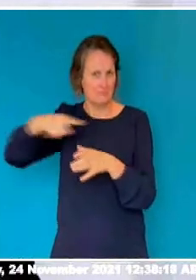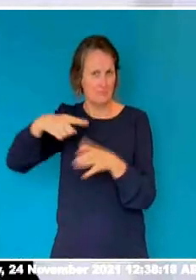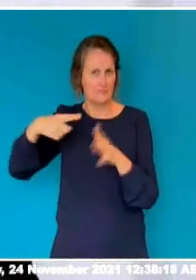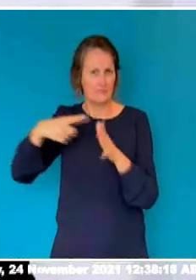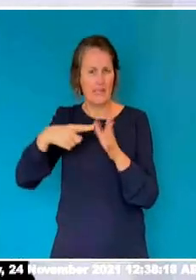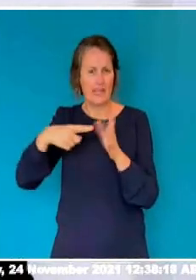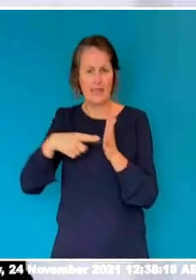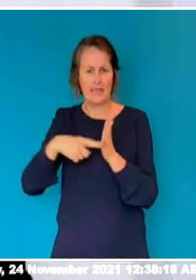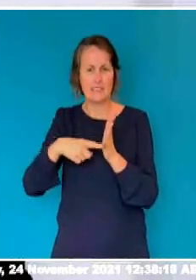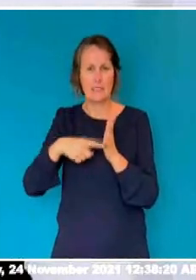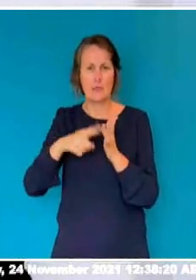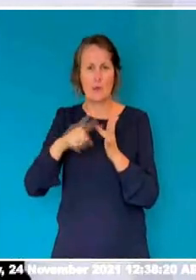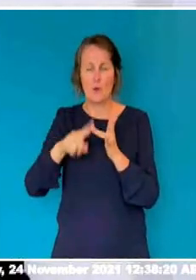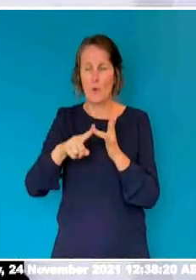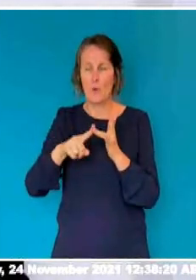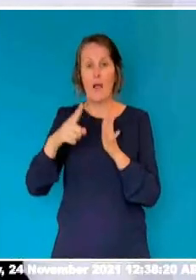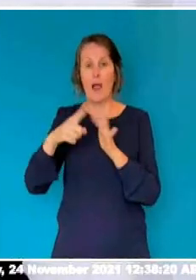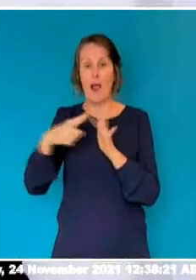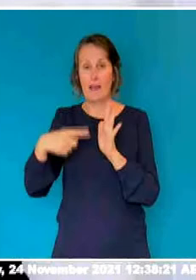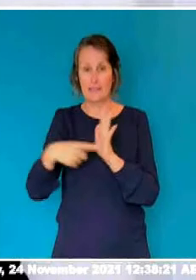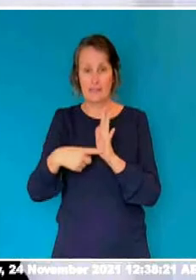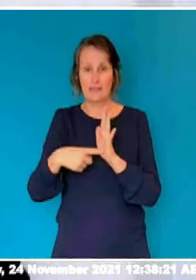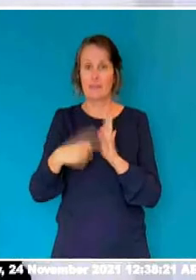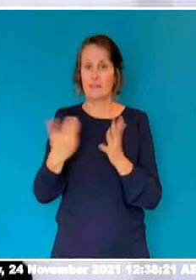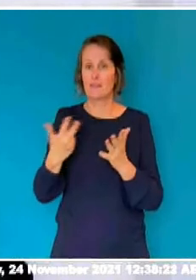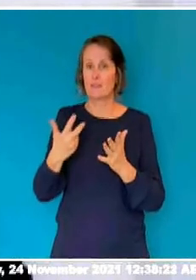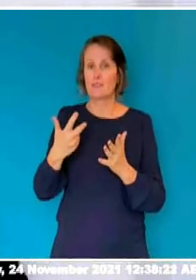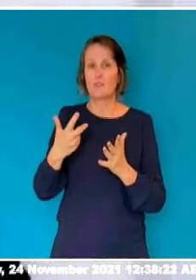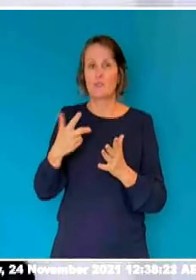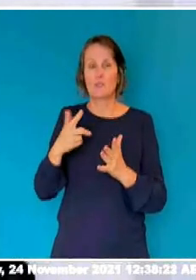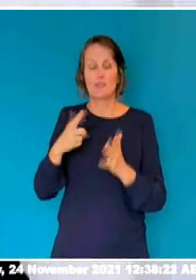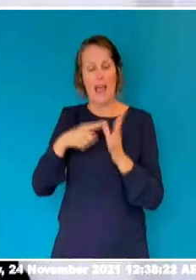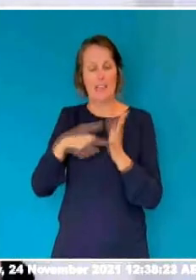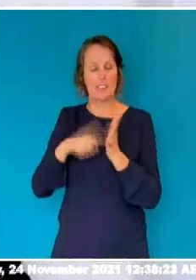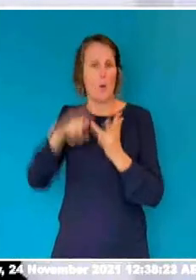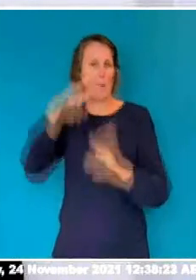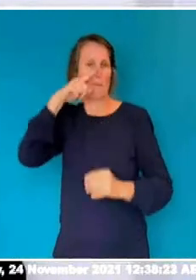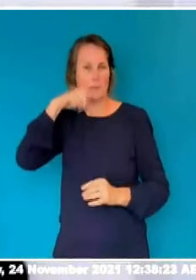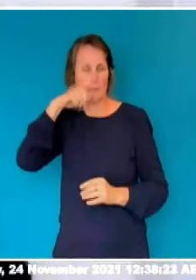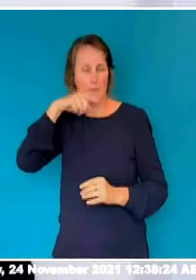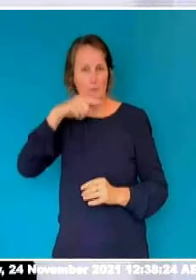ATO IT or Job Access or the Employment Assistance Fund.